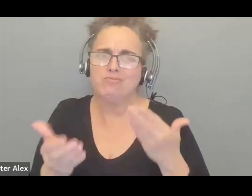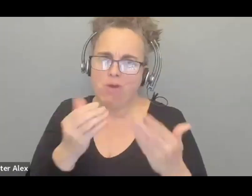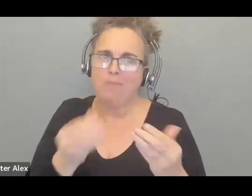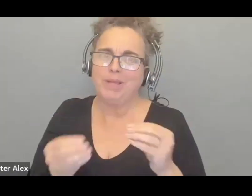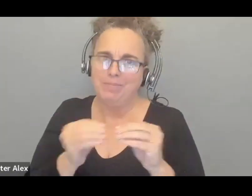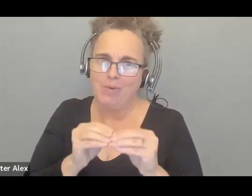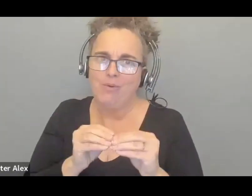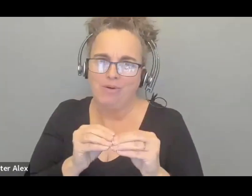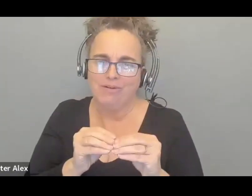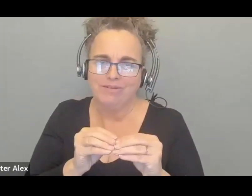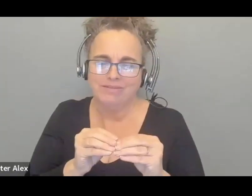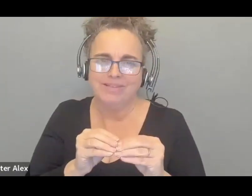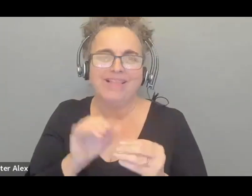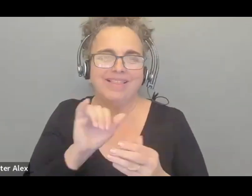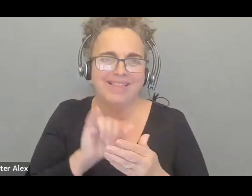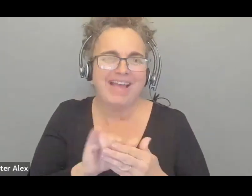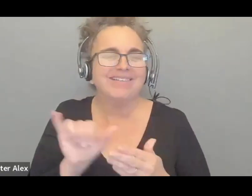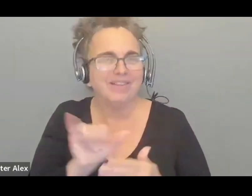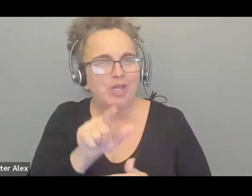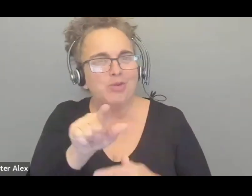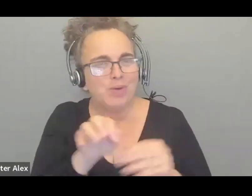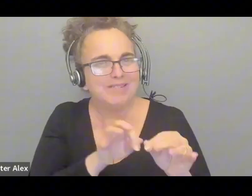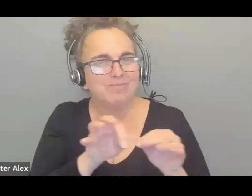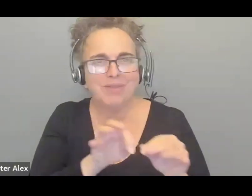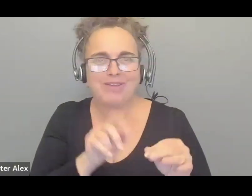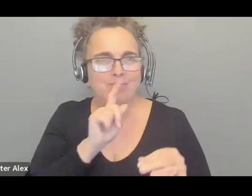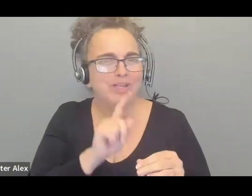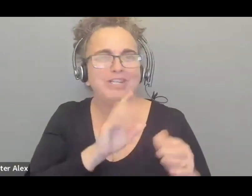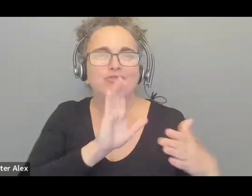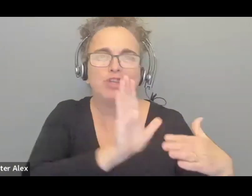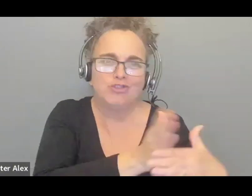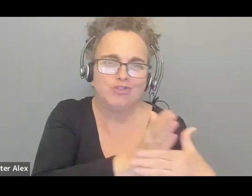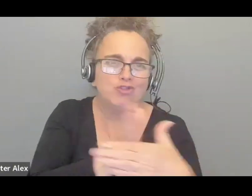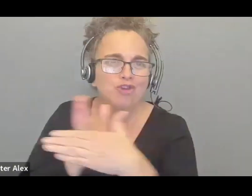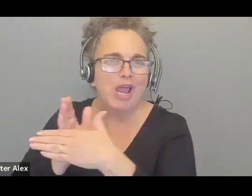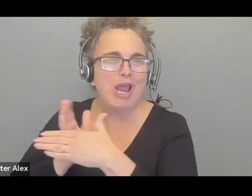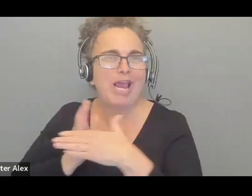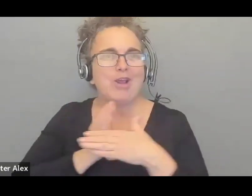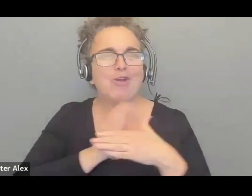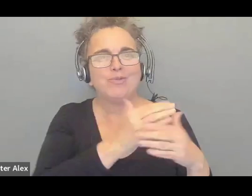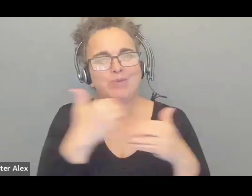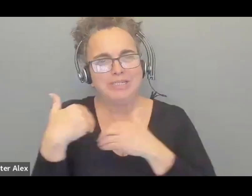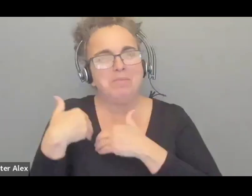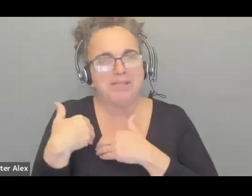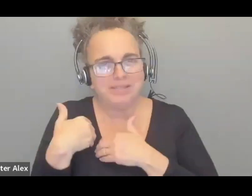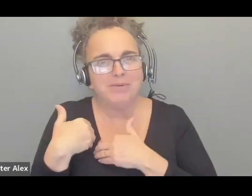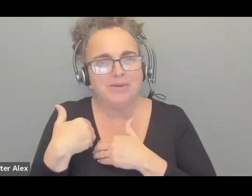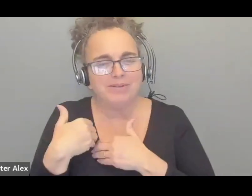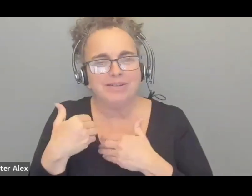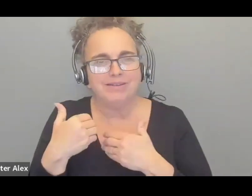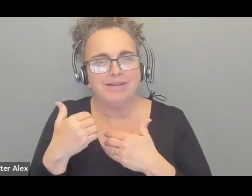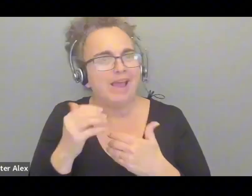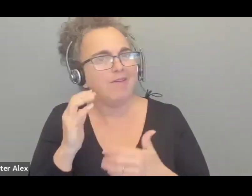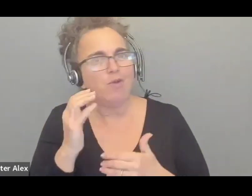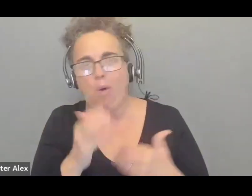it becomes something like you said, it's, it's just a shared responsibility and, and work for us to all be doing this,